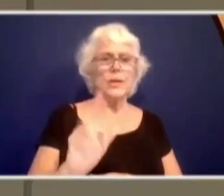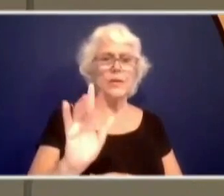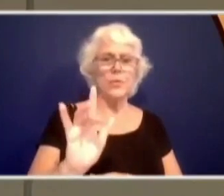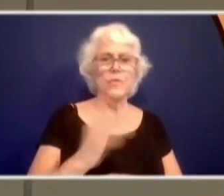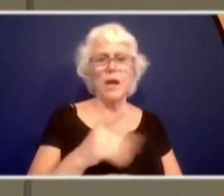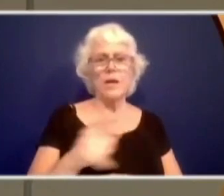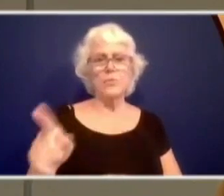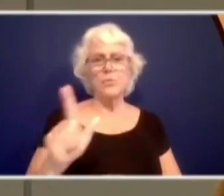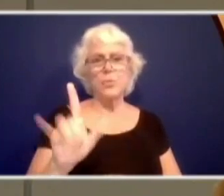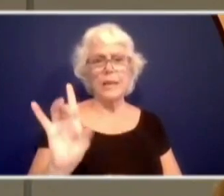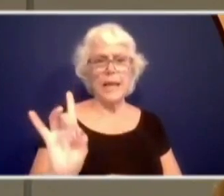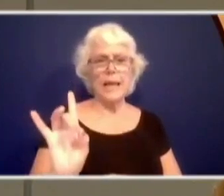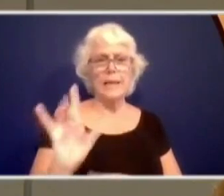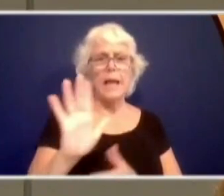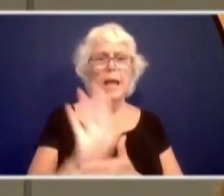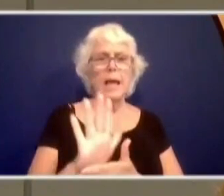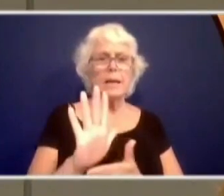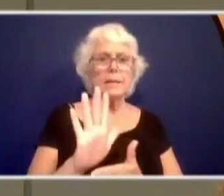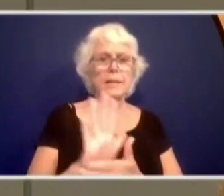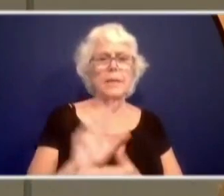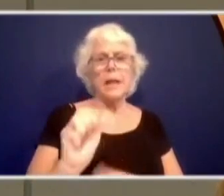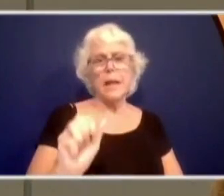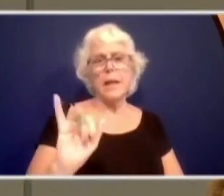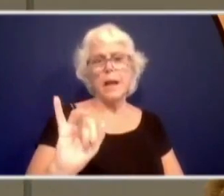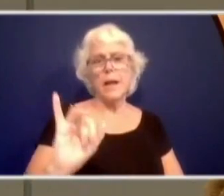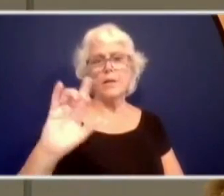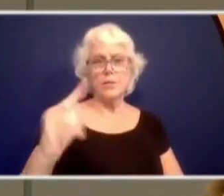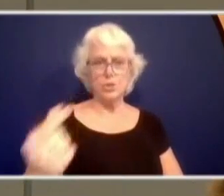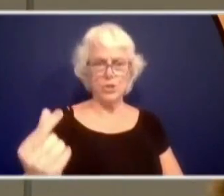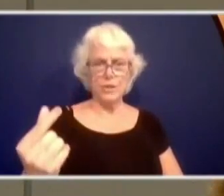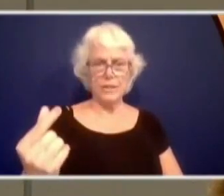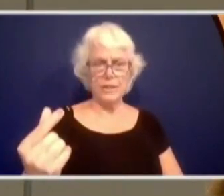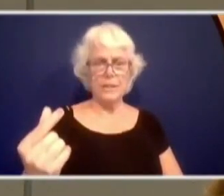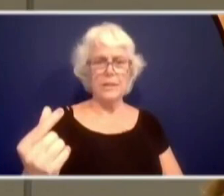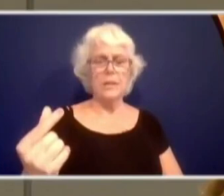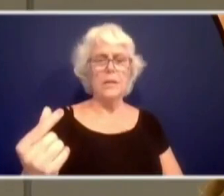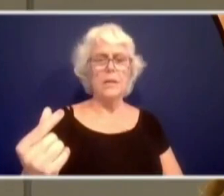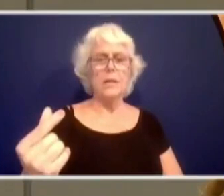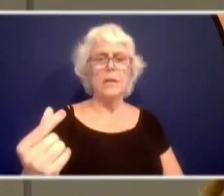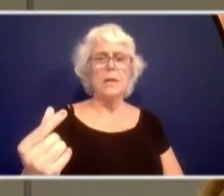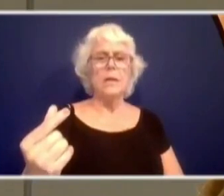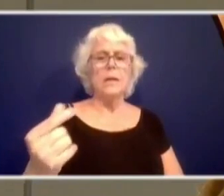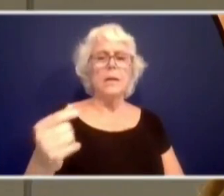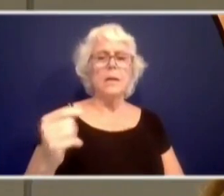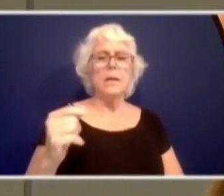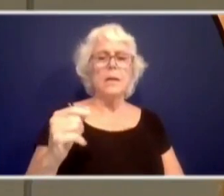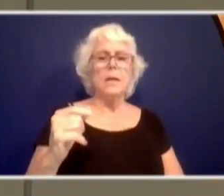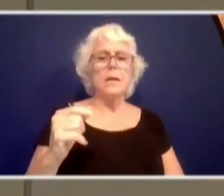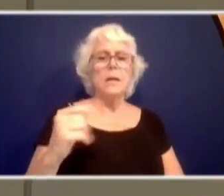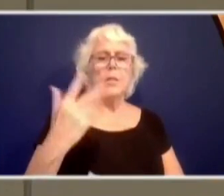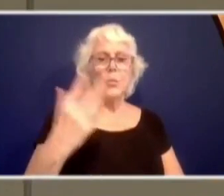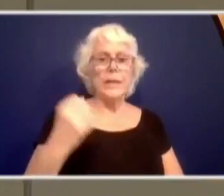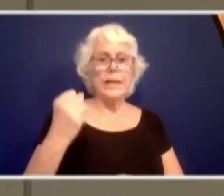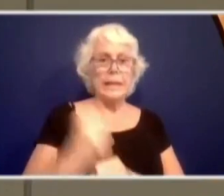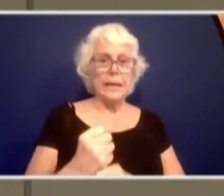academically or intellectually gifted AIG three year plan as presented.